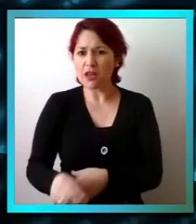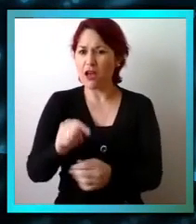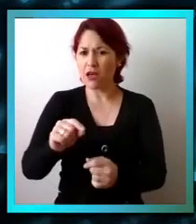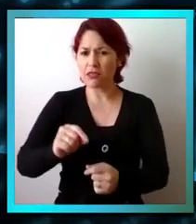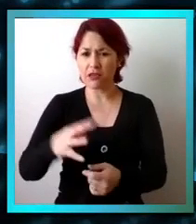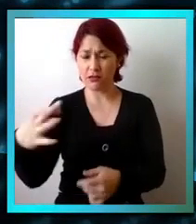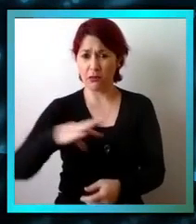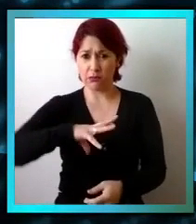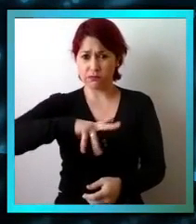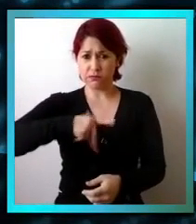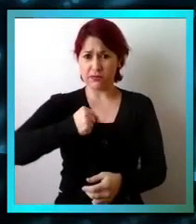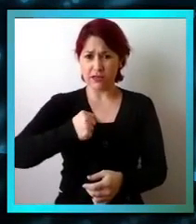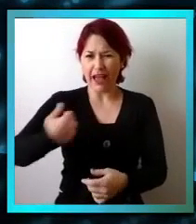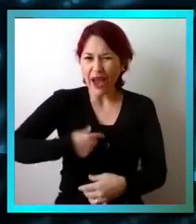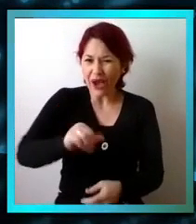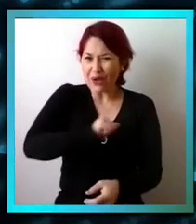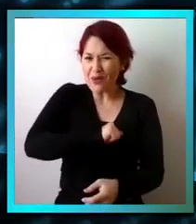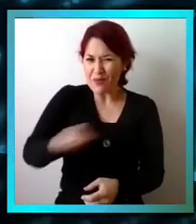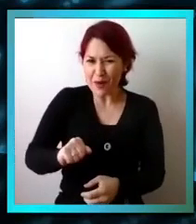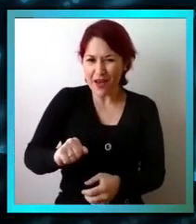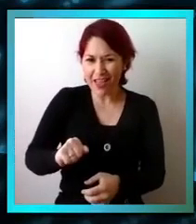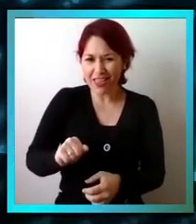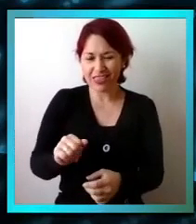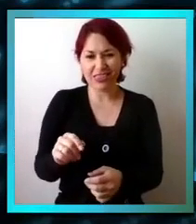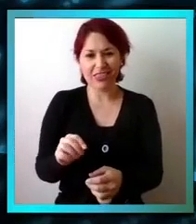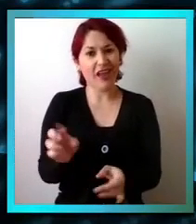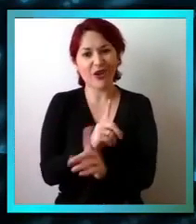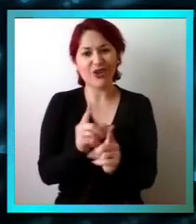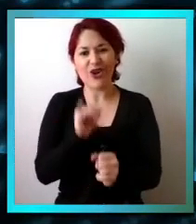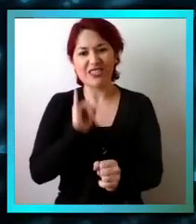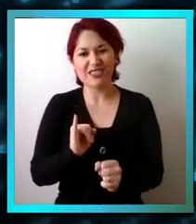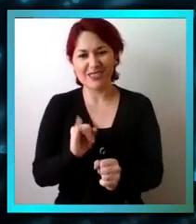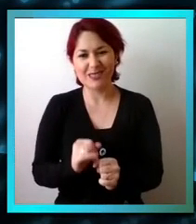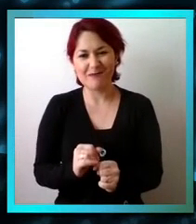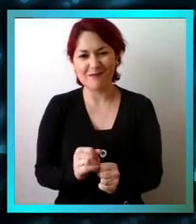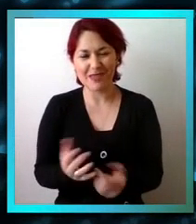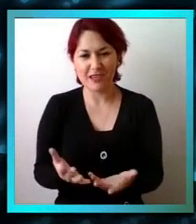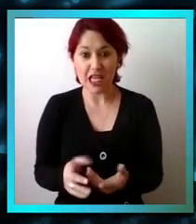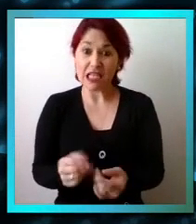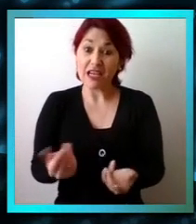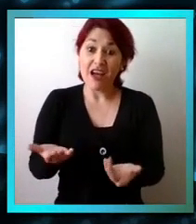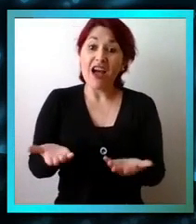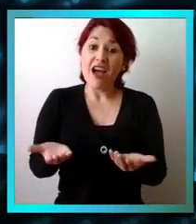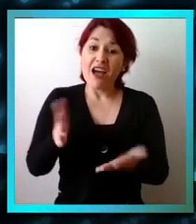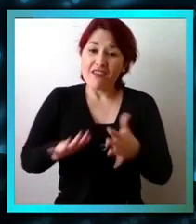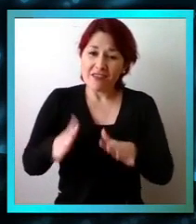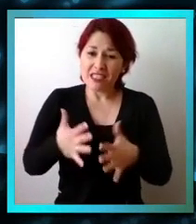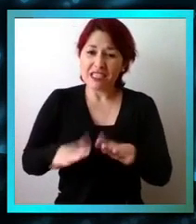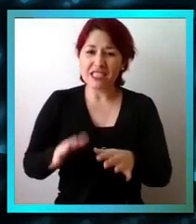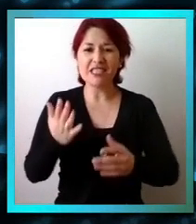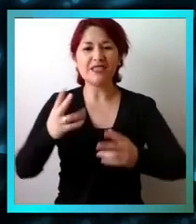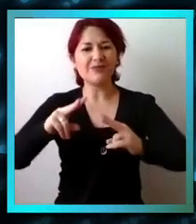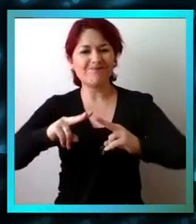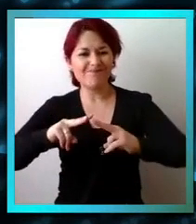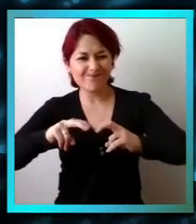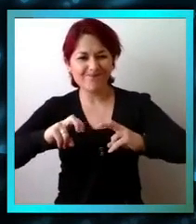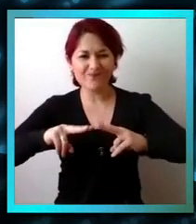investigation and understanding what's going on and then learn from this situation to